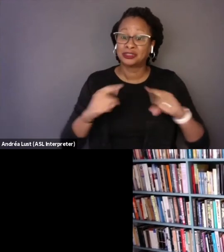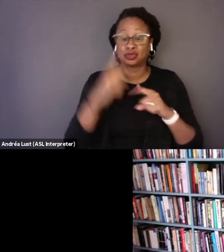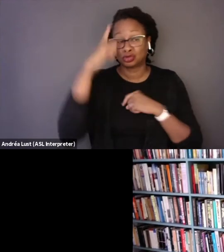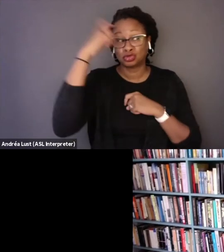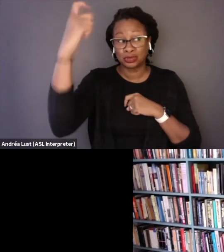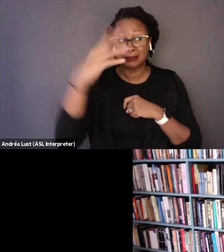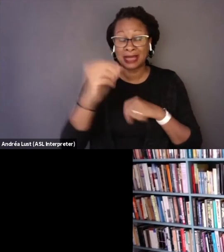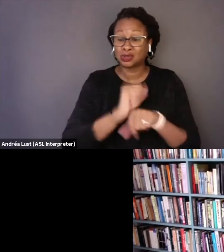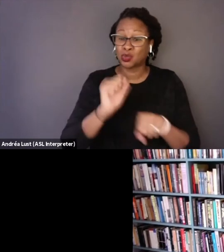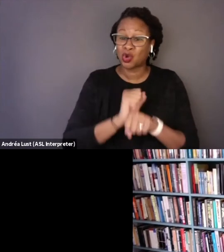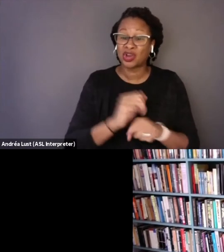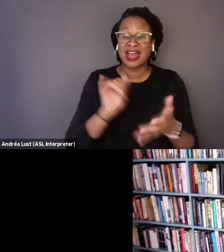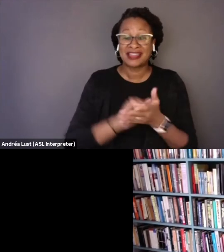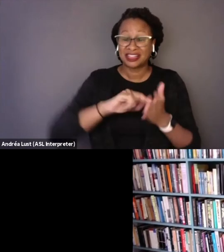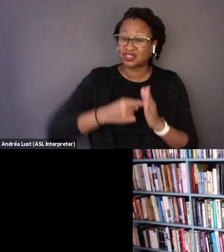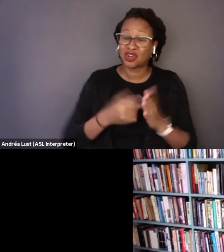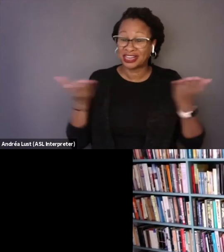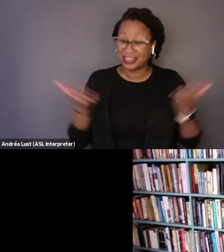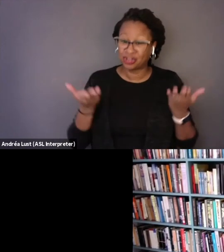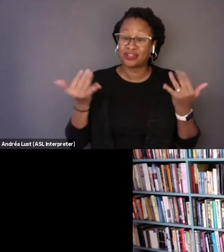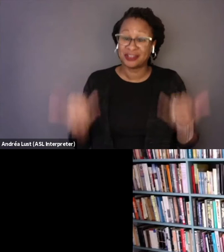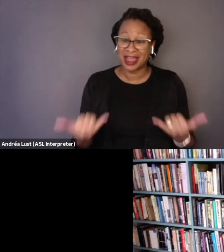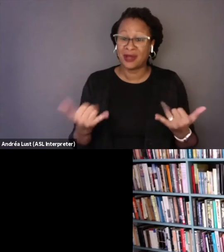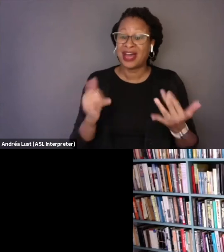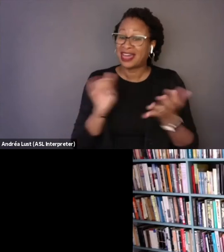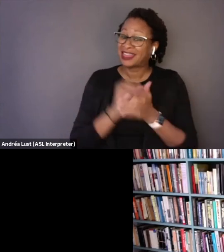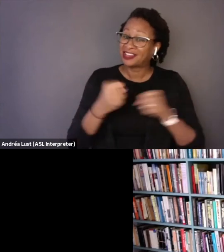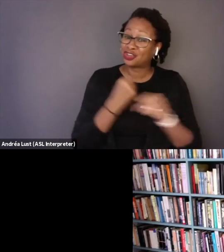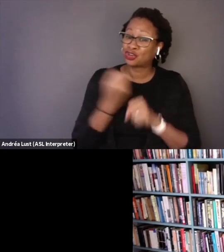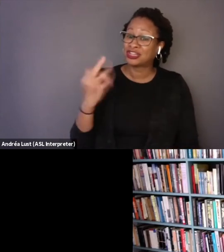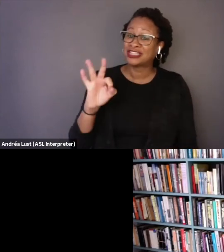and that was 1992. And we're now heading almost 30 years later